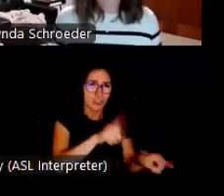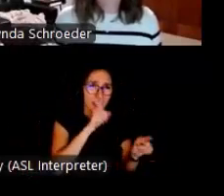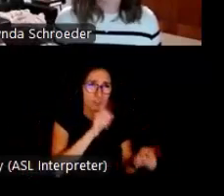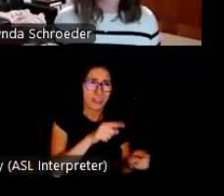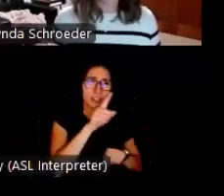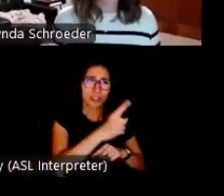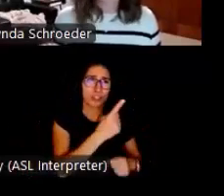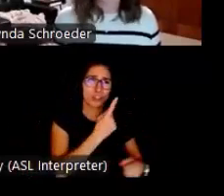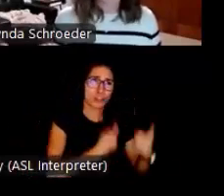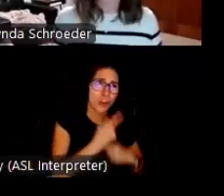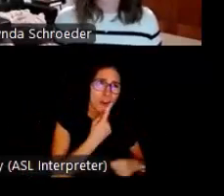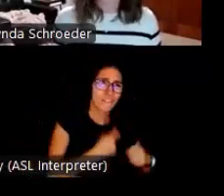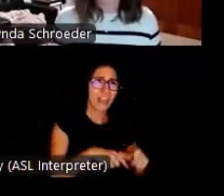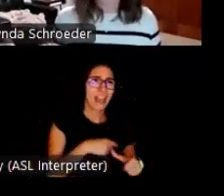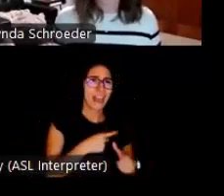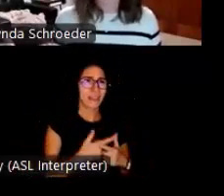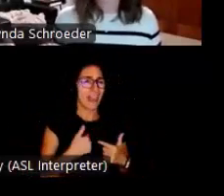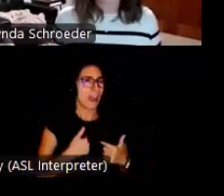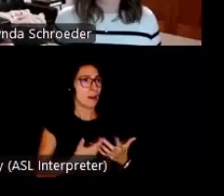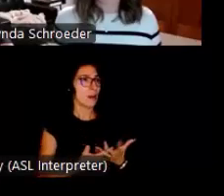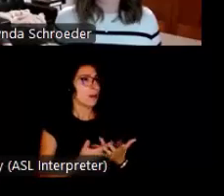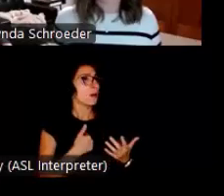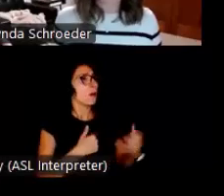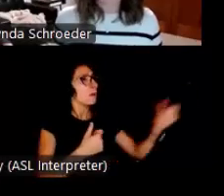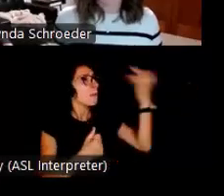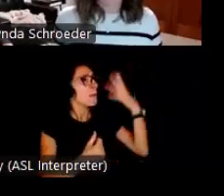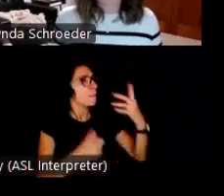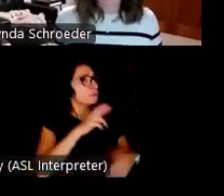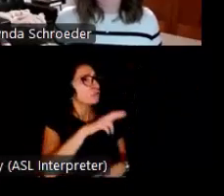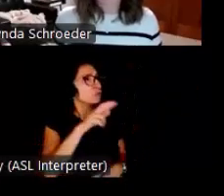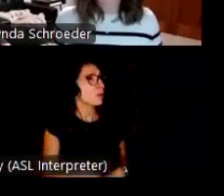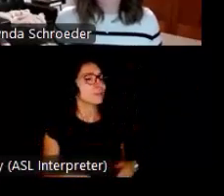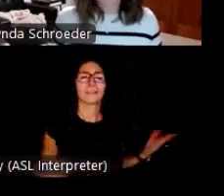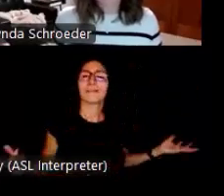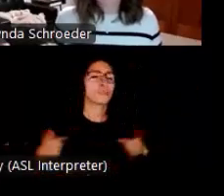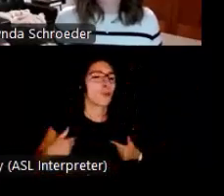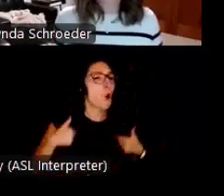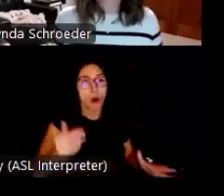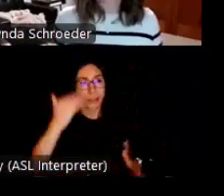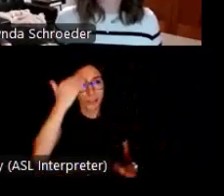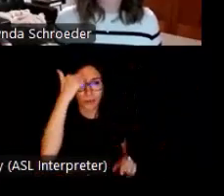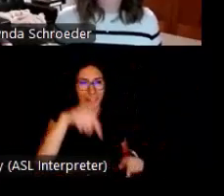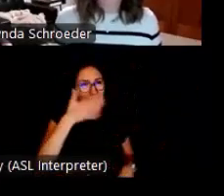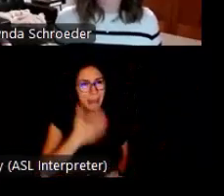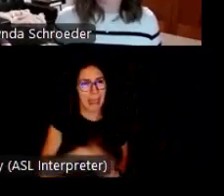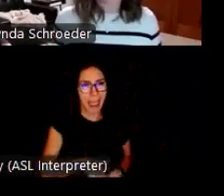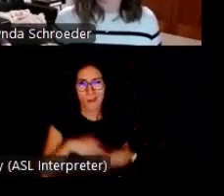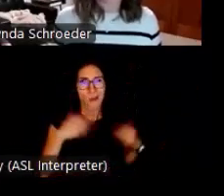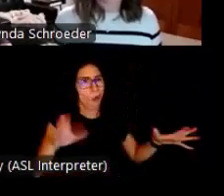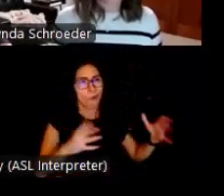I don't want to just hear what the results are, because I already know we're in a bad space. Do something about it.